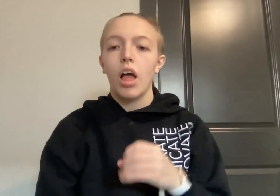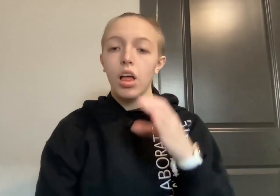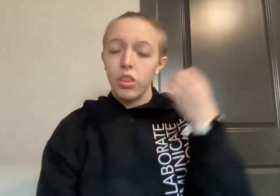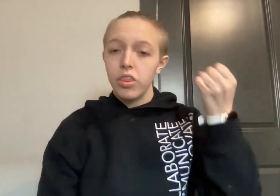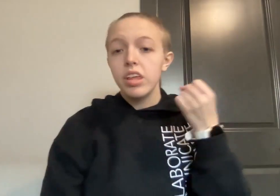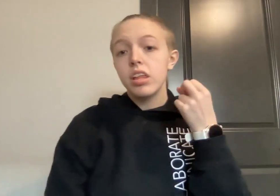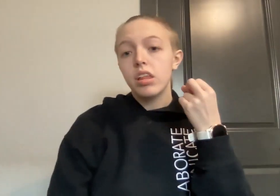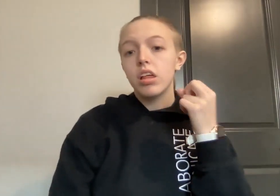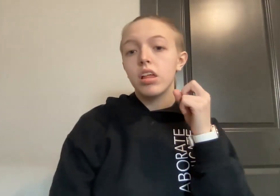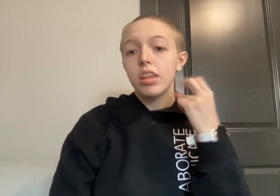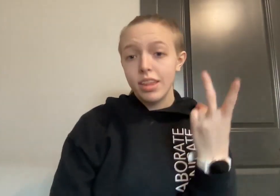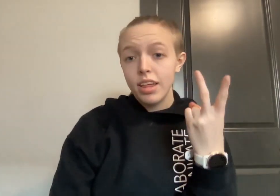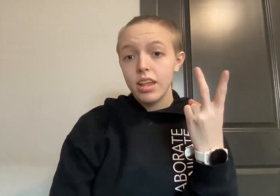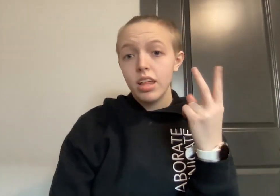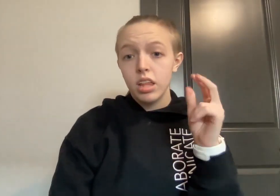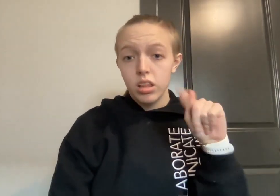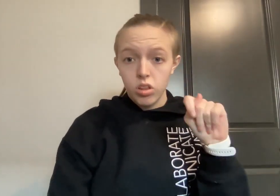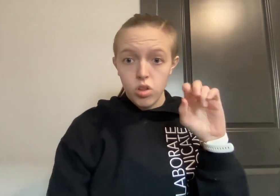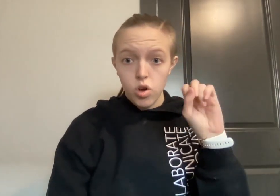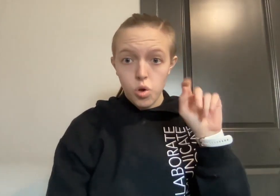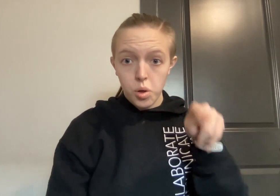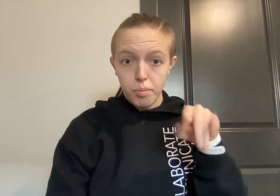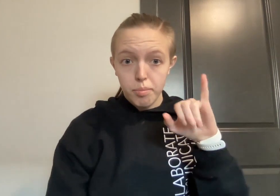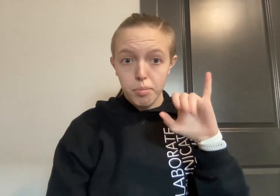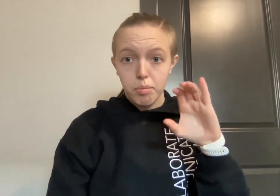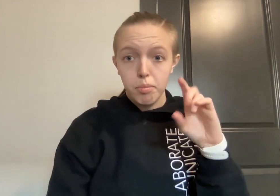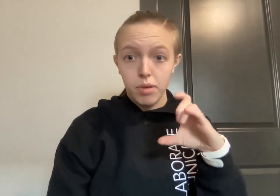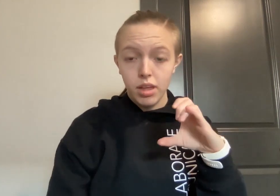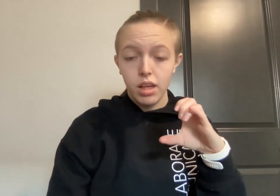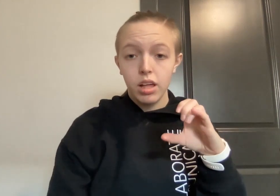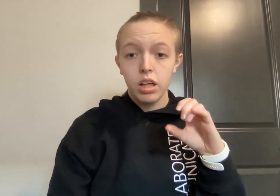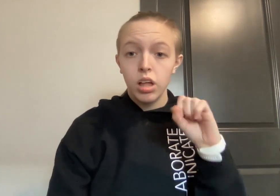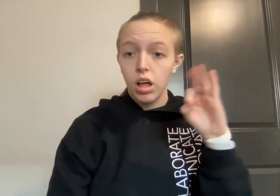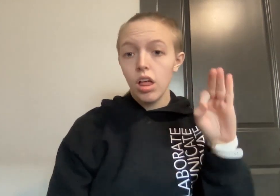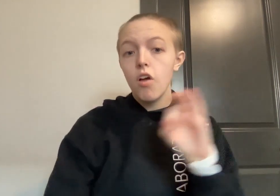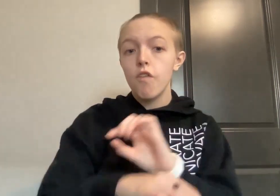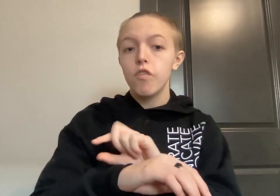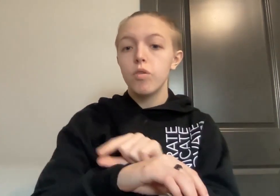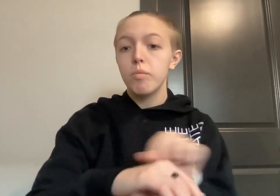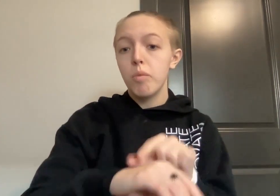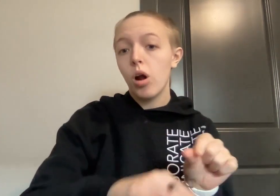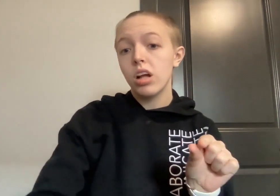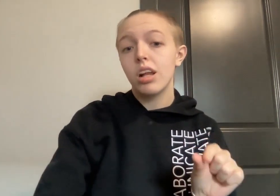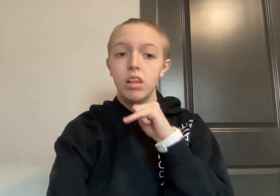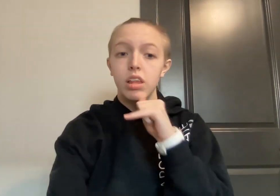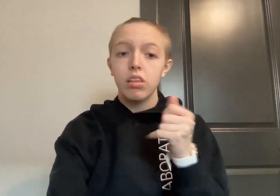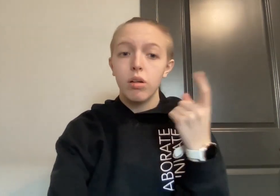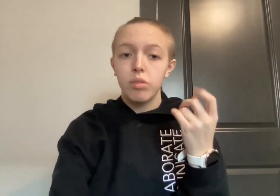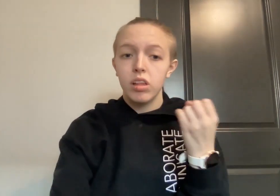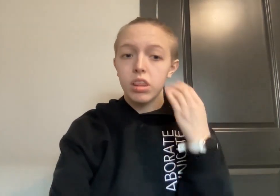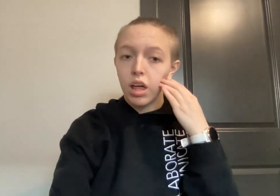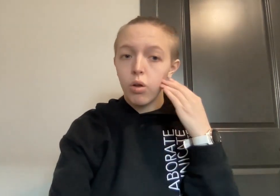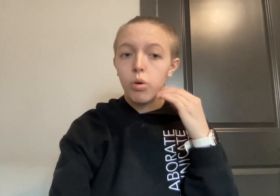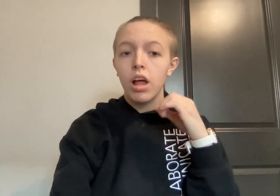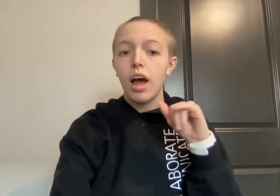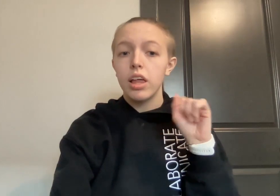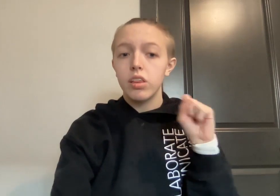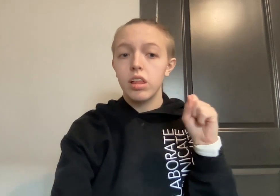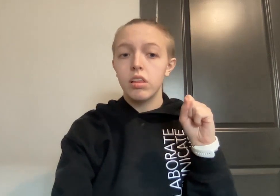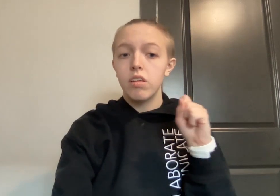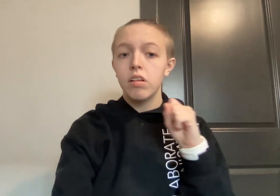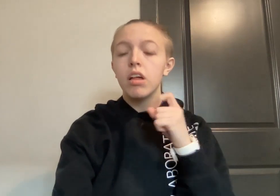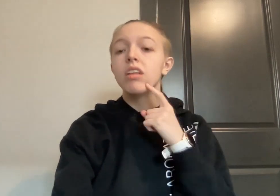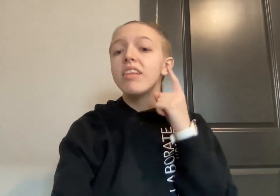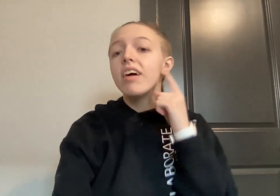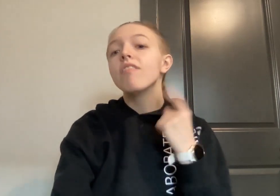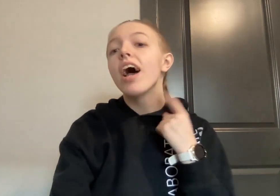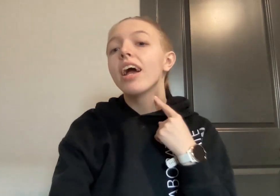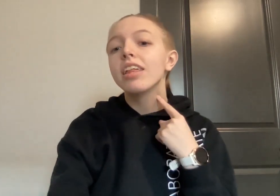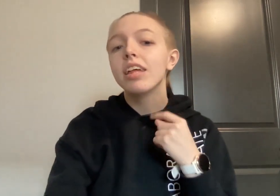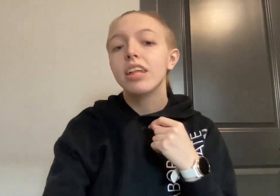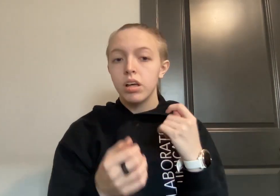The second mark is something known as the Deaf Accent.